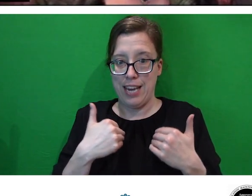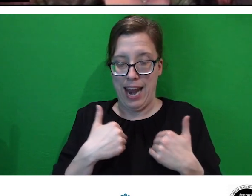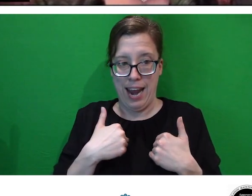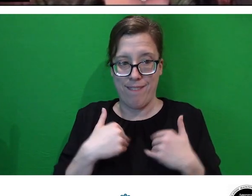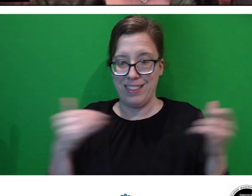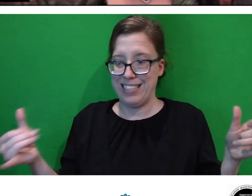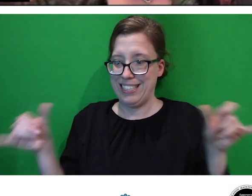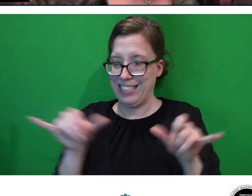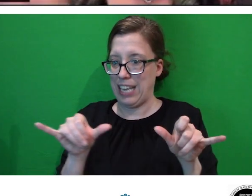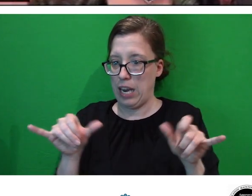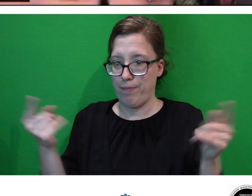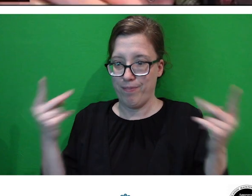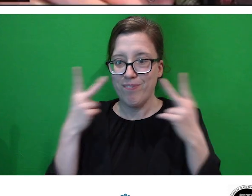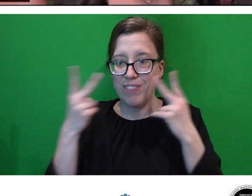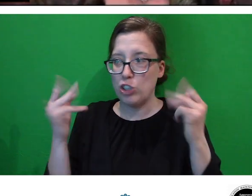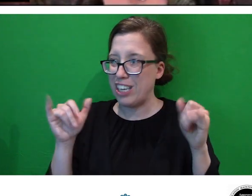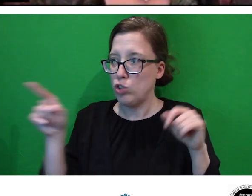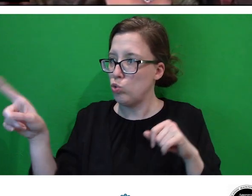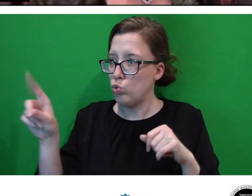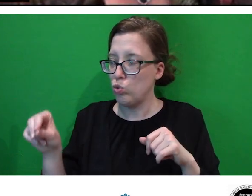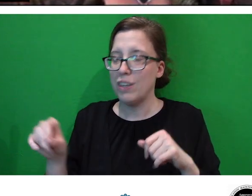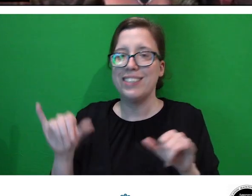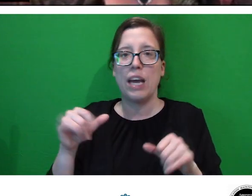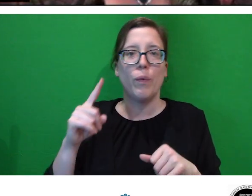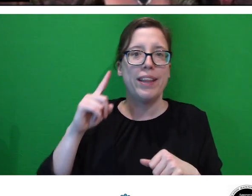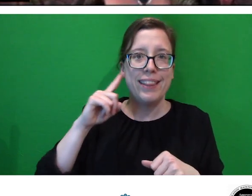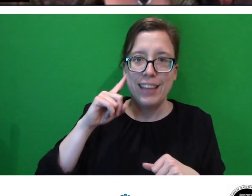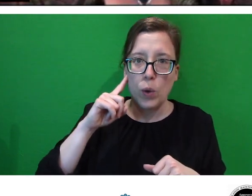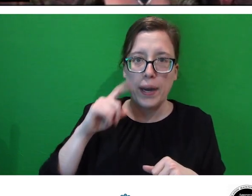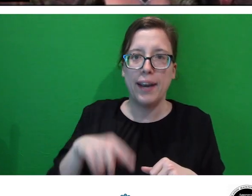in acuity, in field. He doesn't have... he doesn't